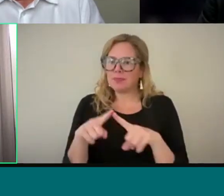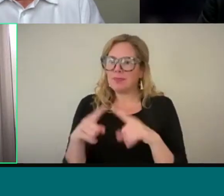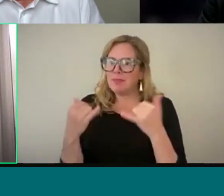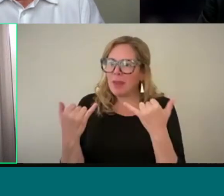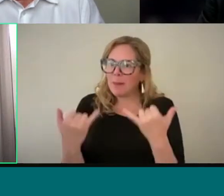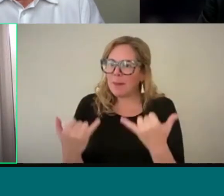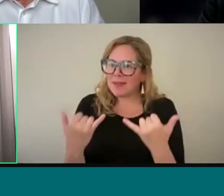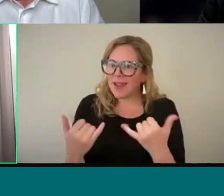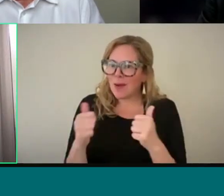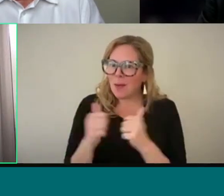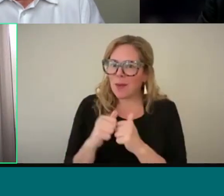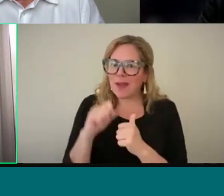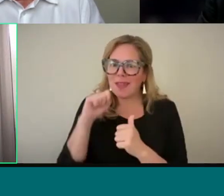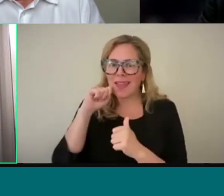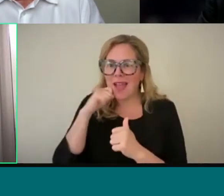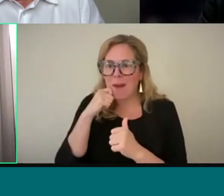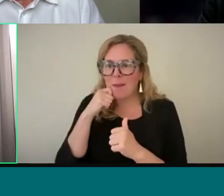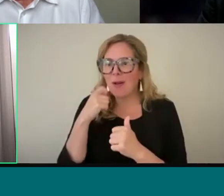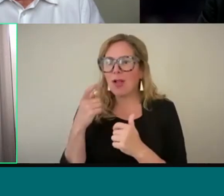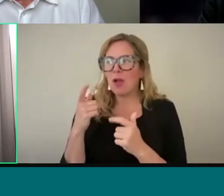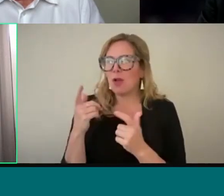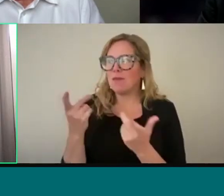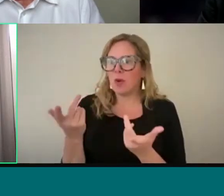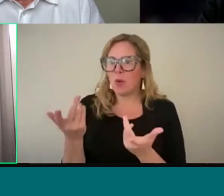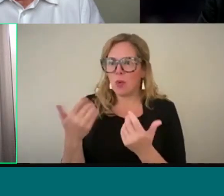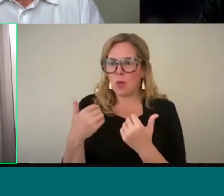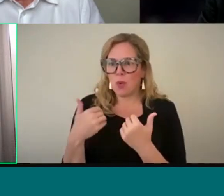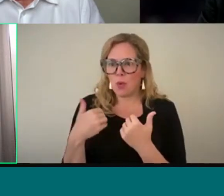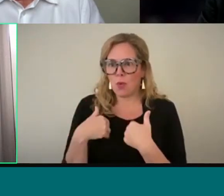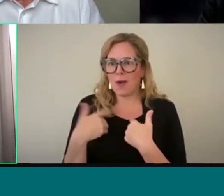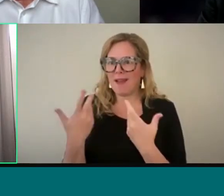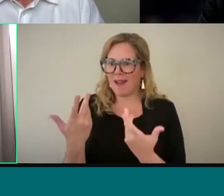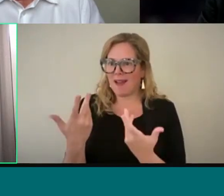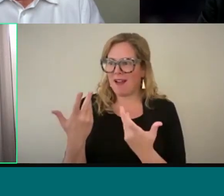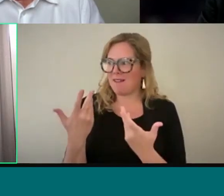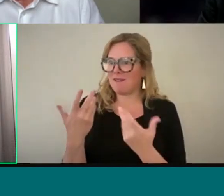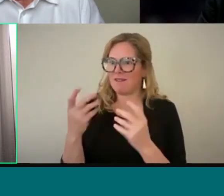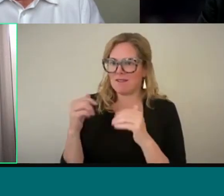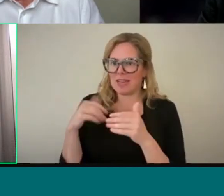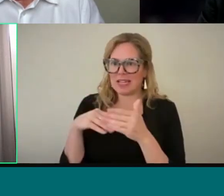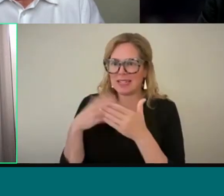start to get access to data from users, from patients, with their permission, by having